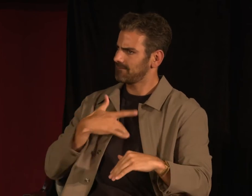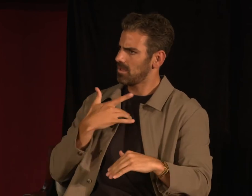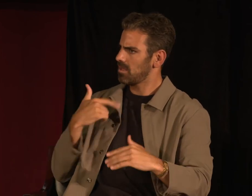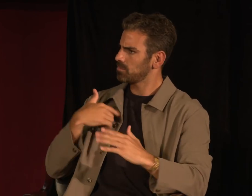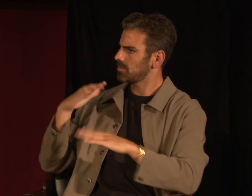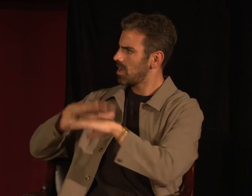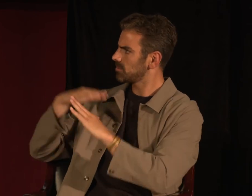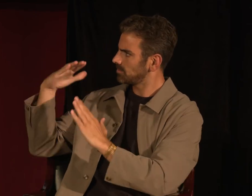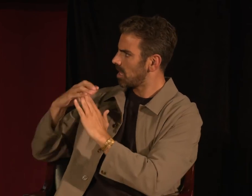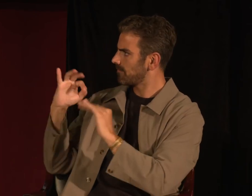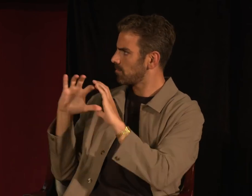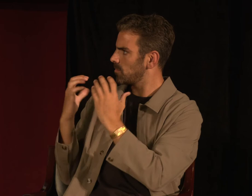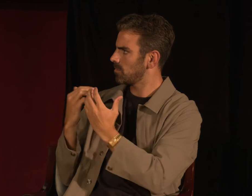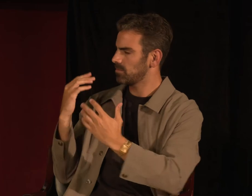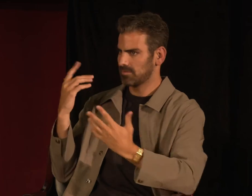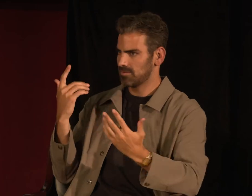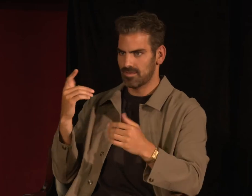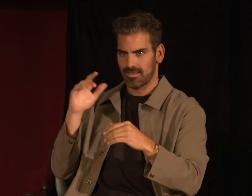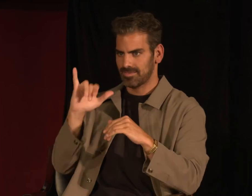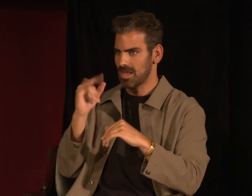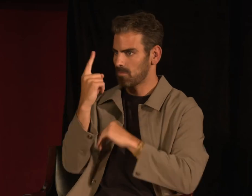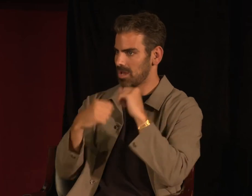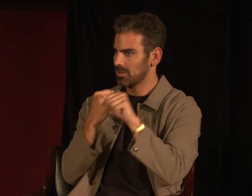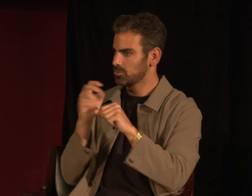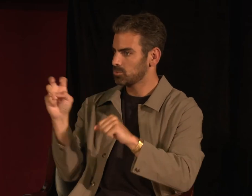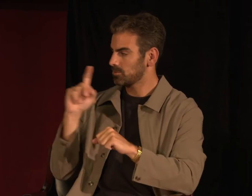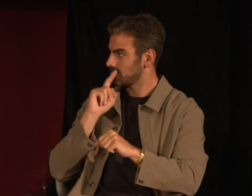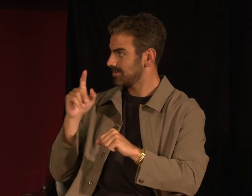And after Dancing with the Stars, I felt that I was on top of the world, right?